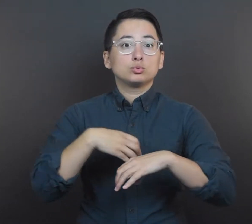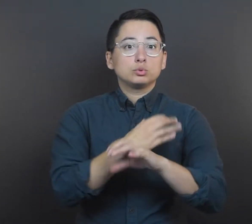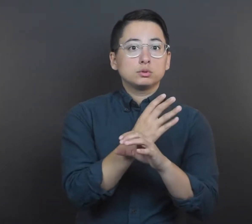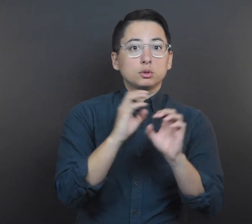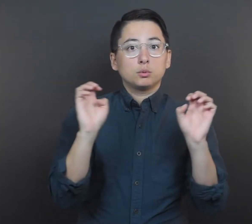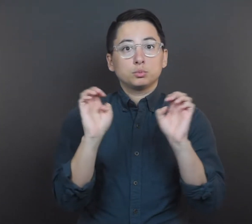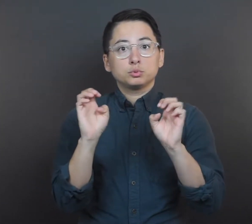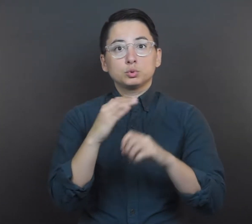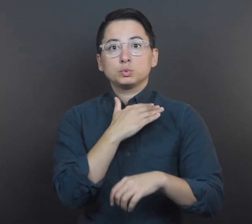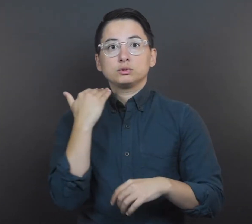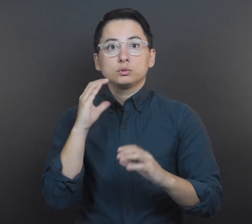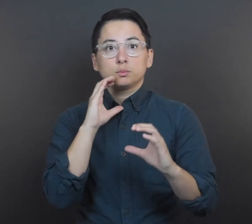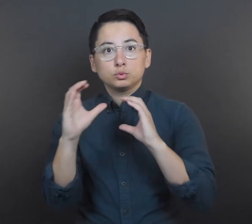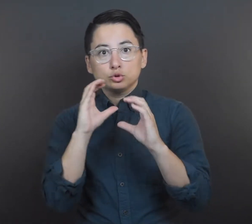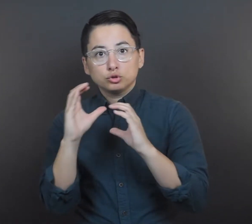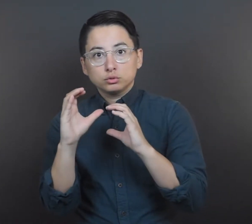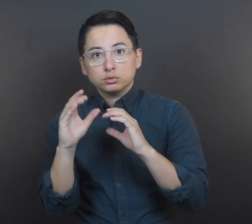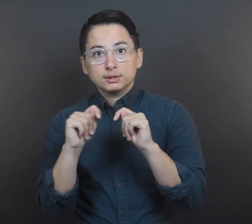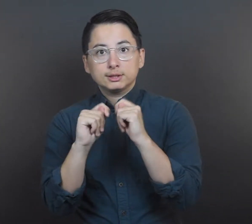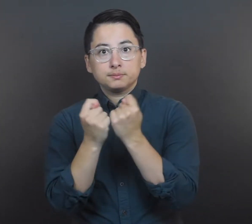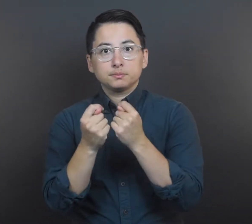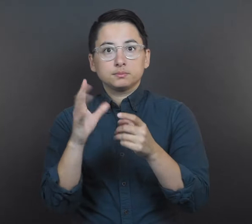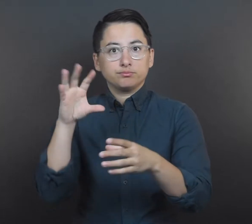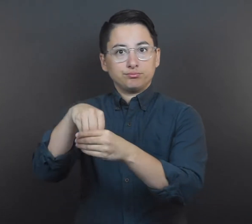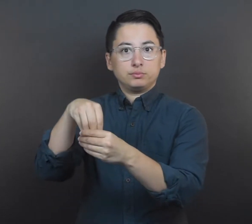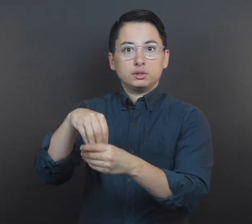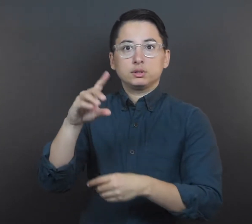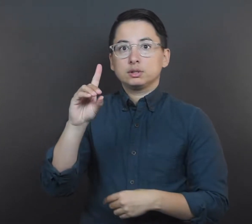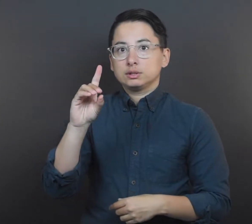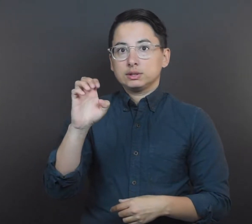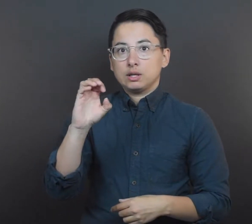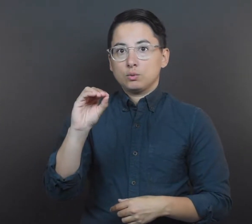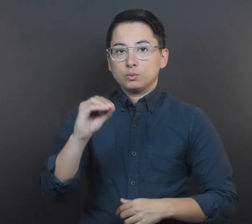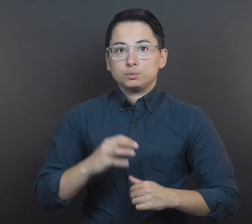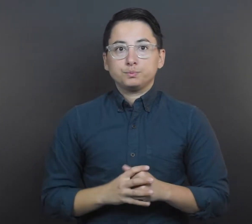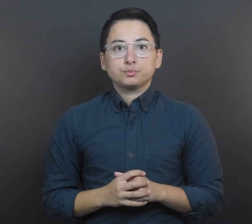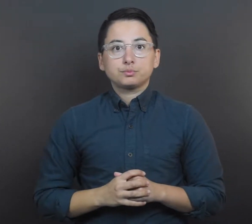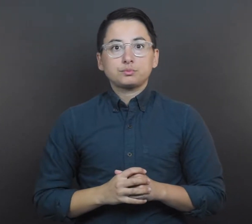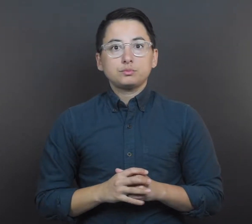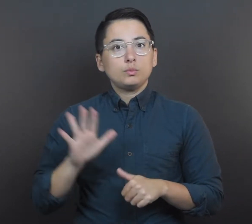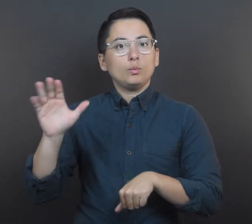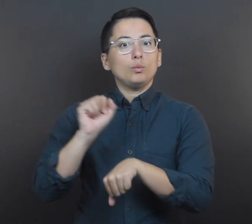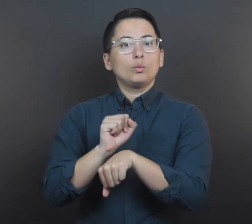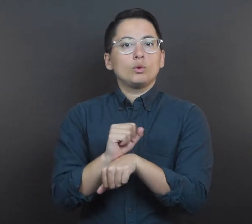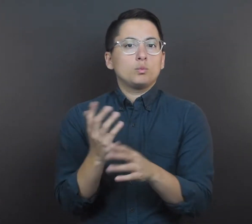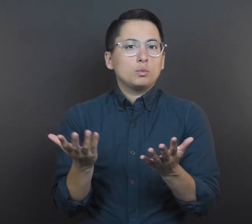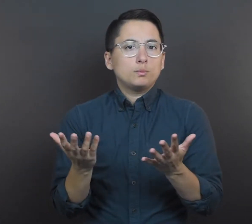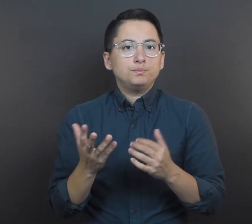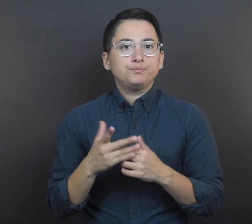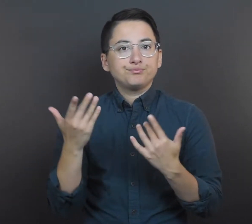Mabel worked in the Emergency Partners Information Connection (EPIC) and Crisis and Emergency